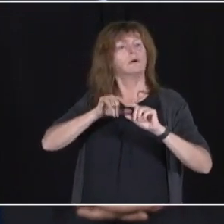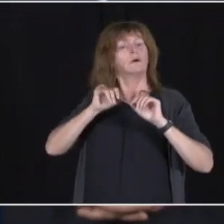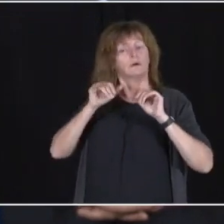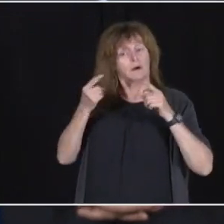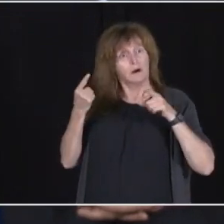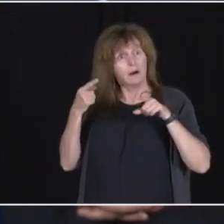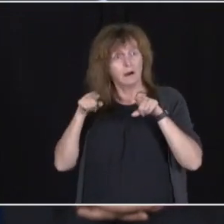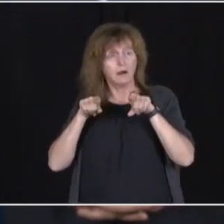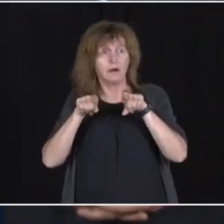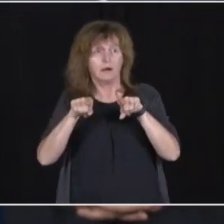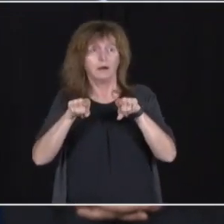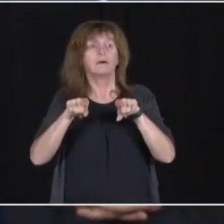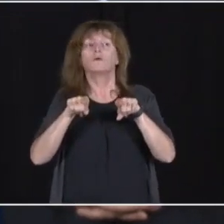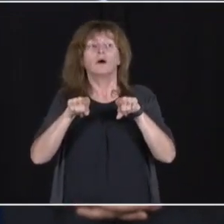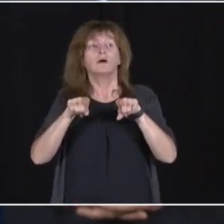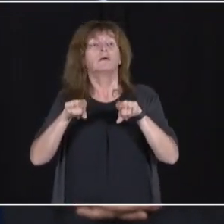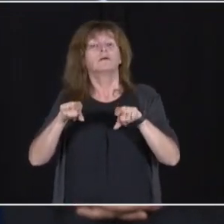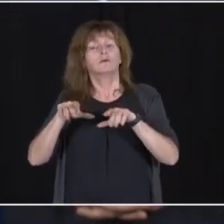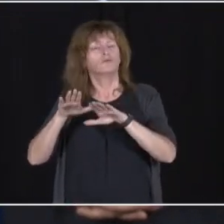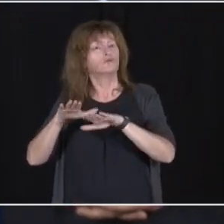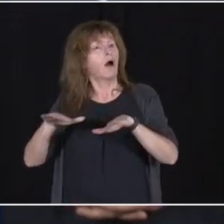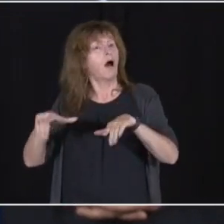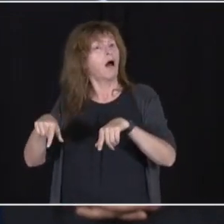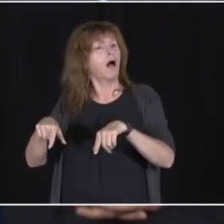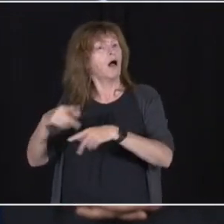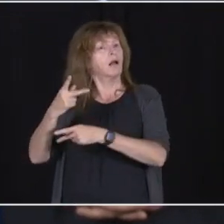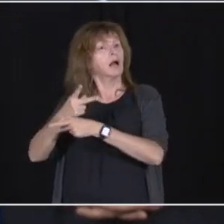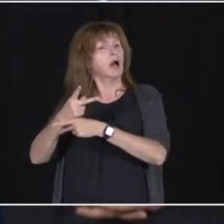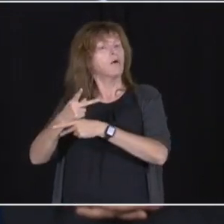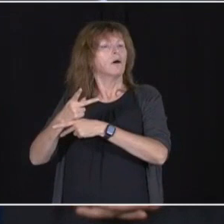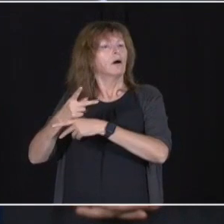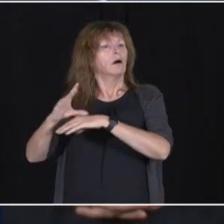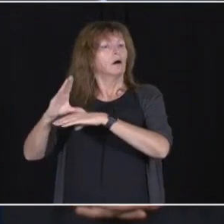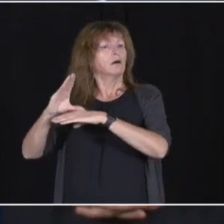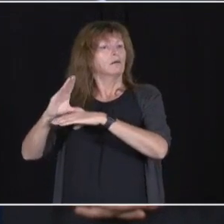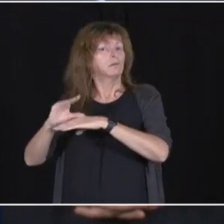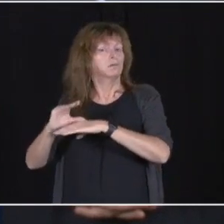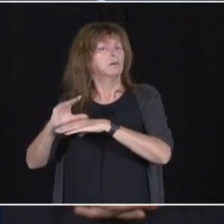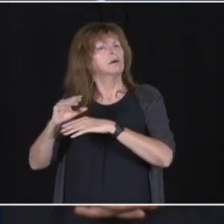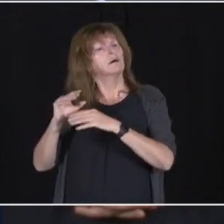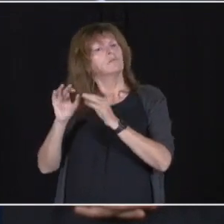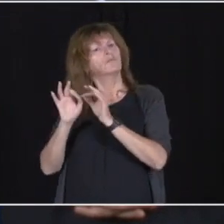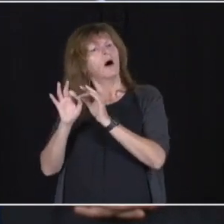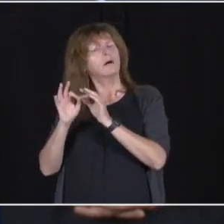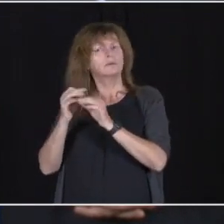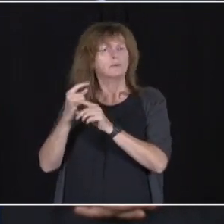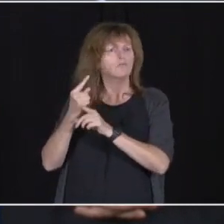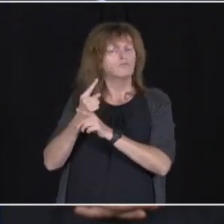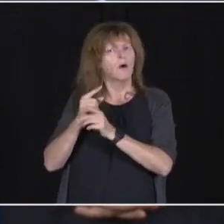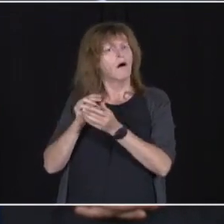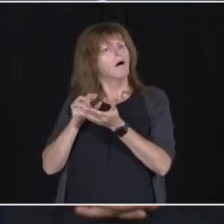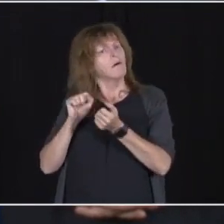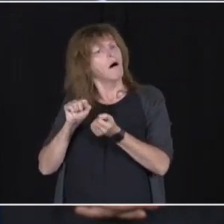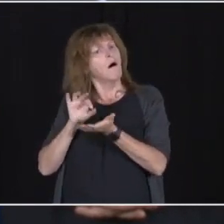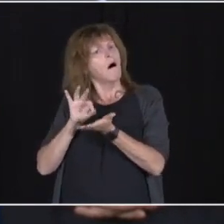The hybrid model relies heavily on accessible and affordable childcare so that working parents can participate in the workforce. In Houlton, that volume of healthcare space does